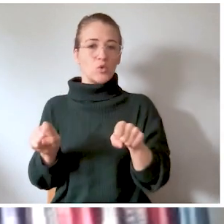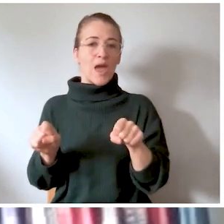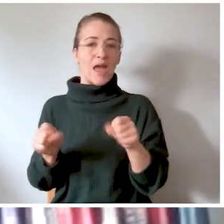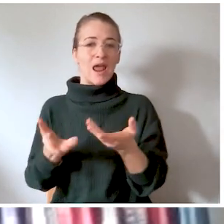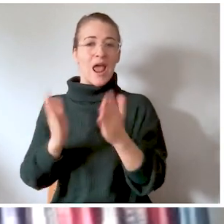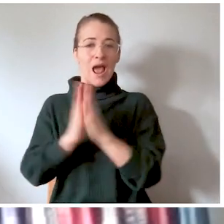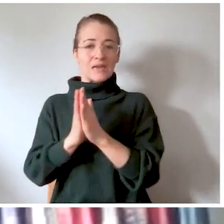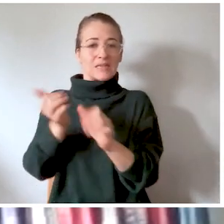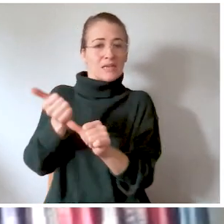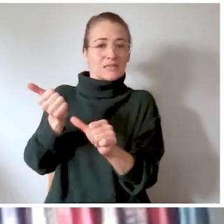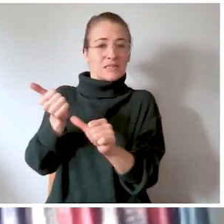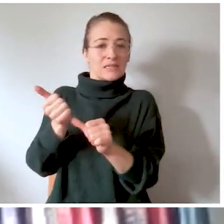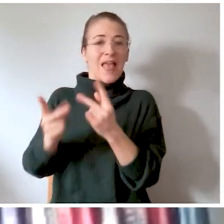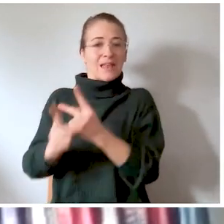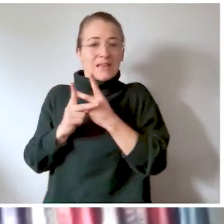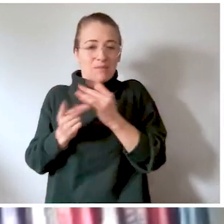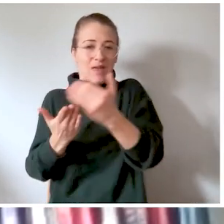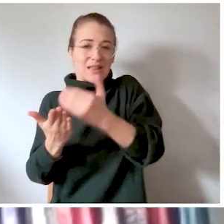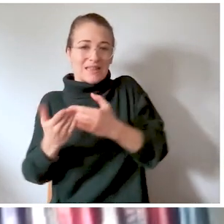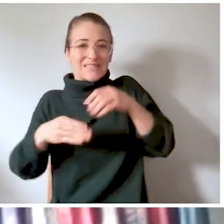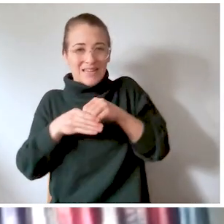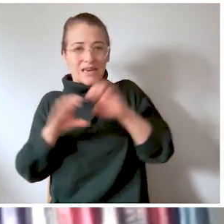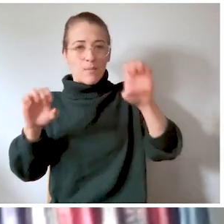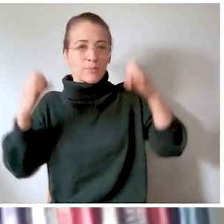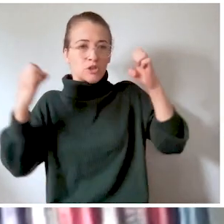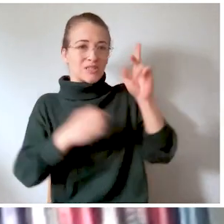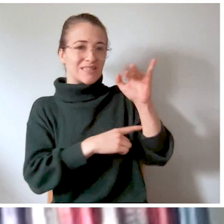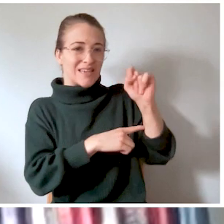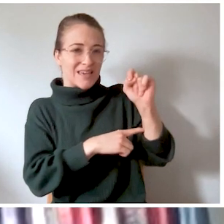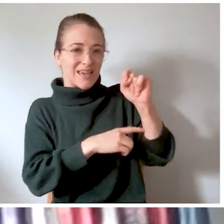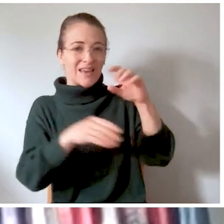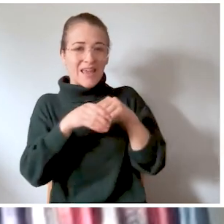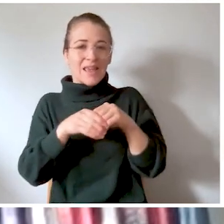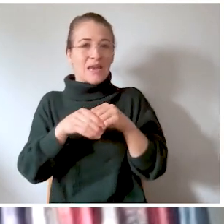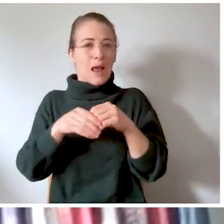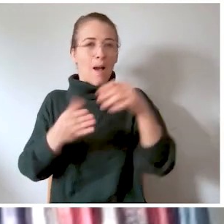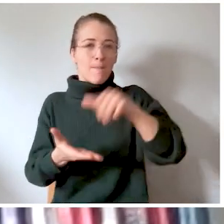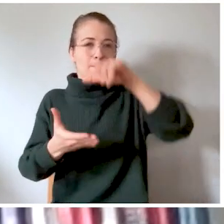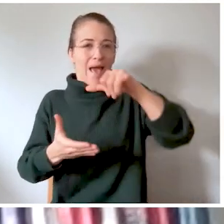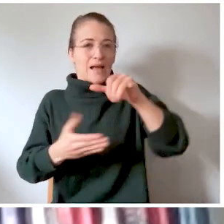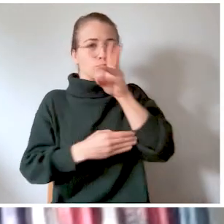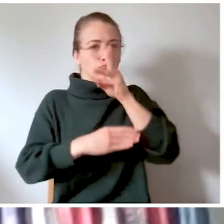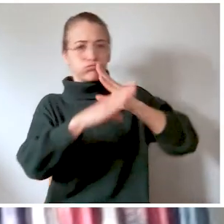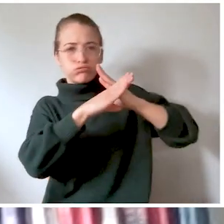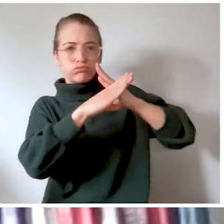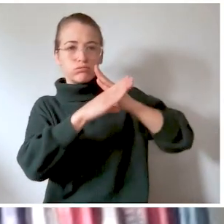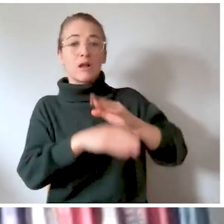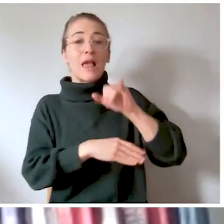to assist you and keep that list in your emergency kit in a watertight bag. Also, if you are deaf or hard of hearing,